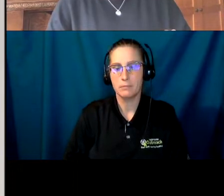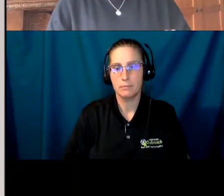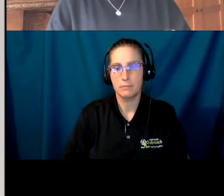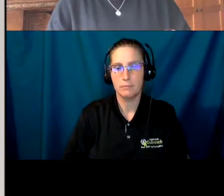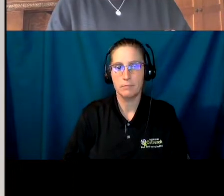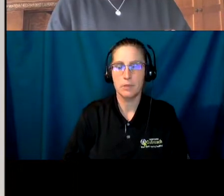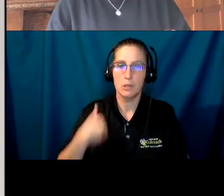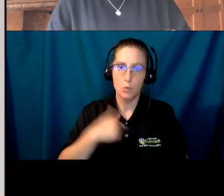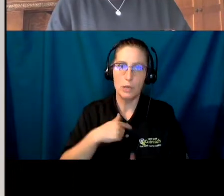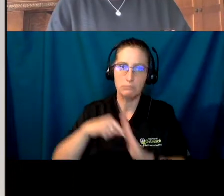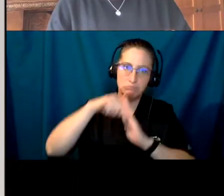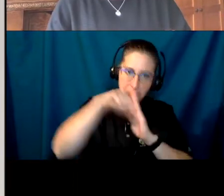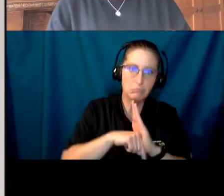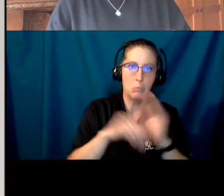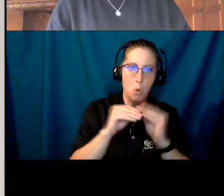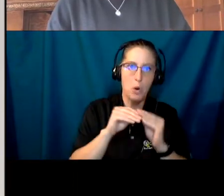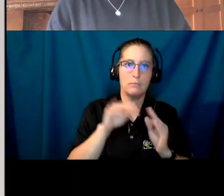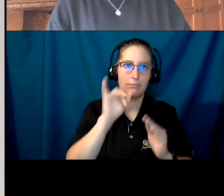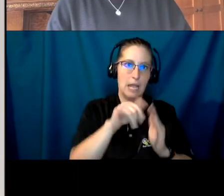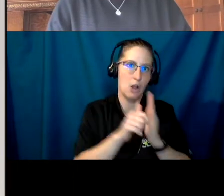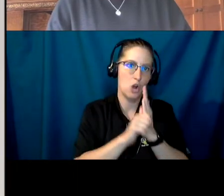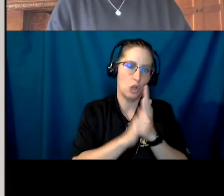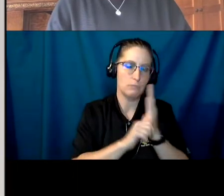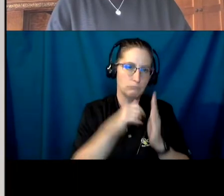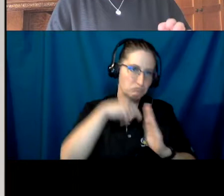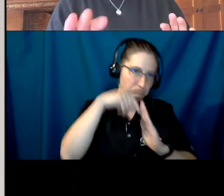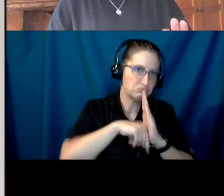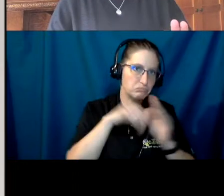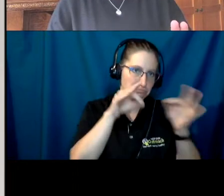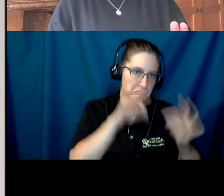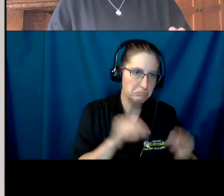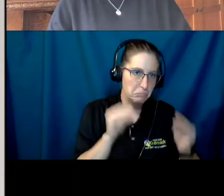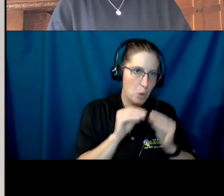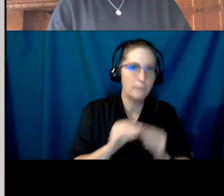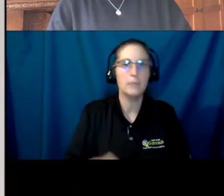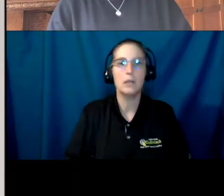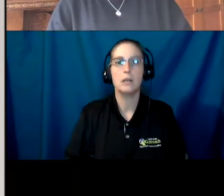depth in that article. I just was going to share this quickly, we're not going to really